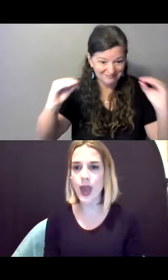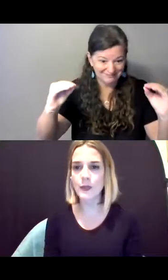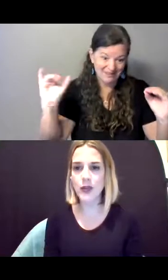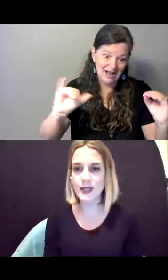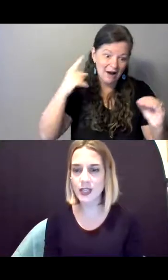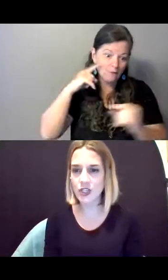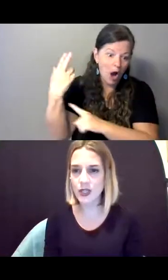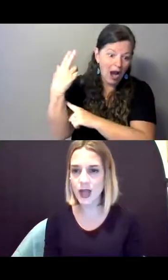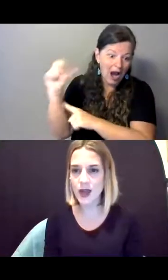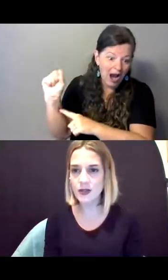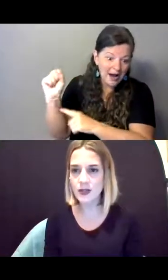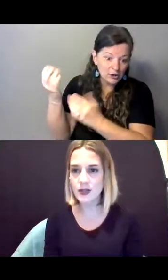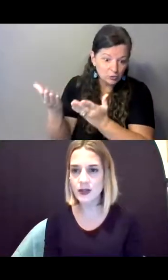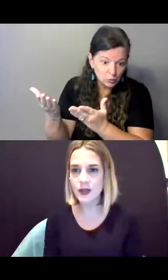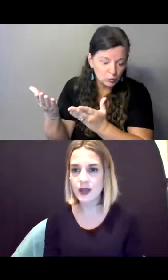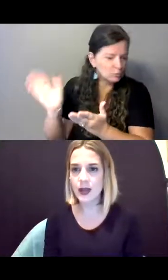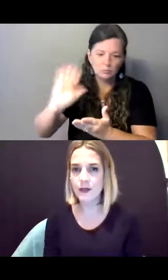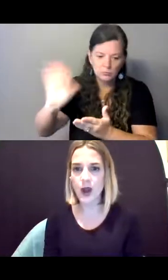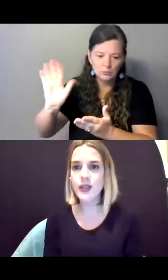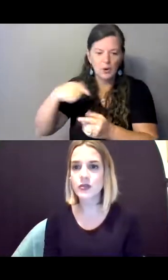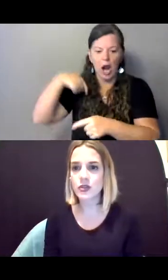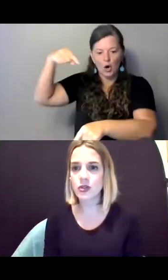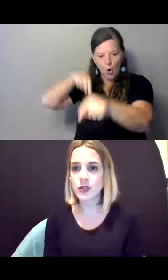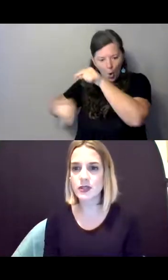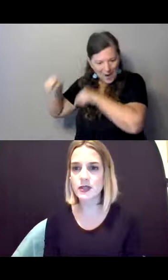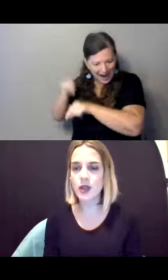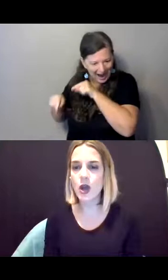abstract teaching styles? Like for high school students? No.